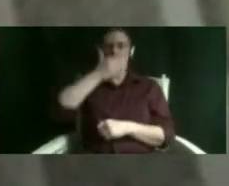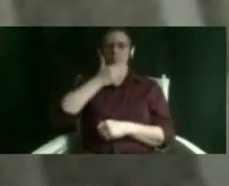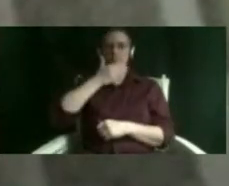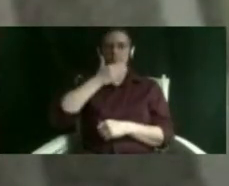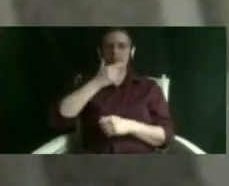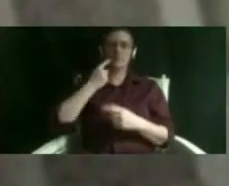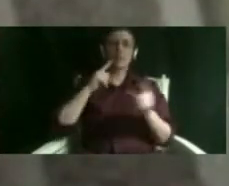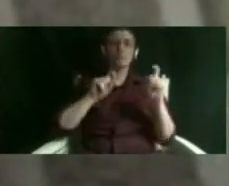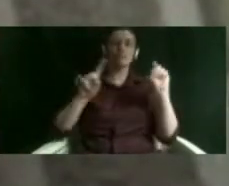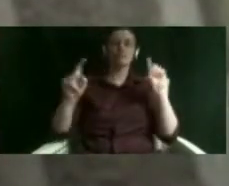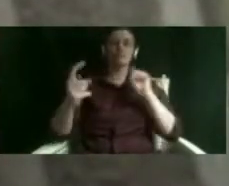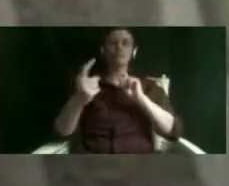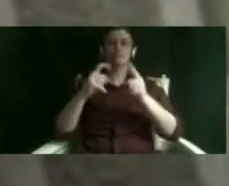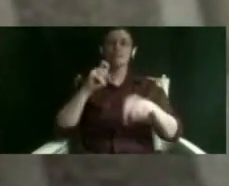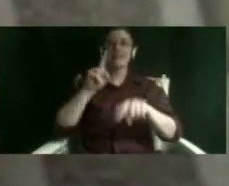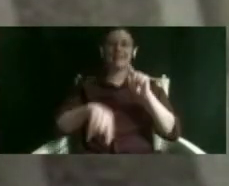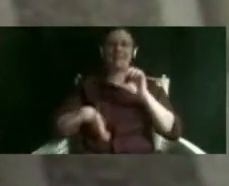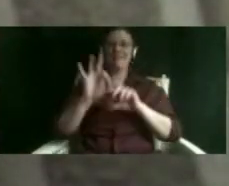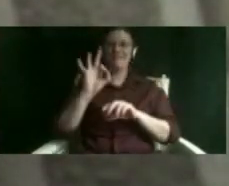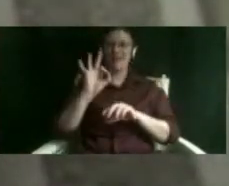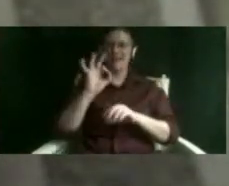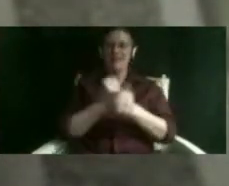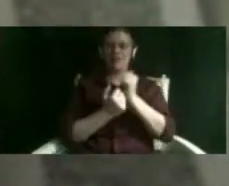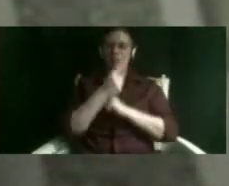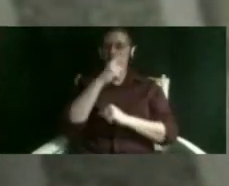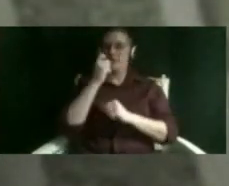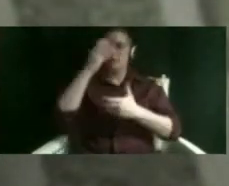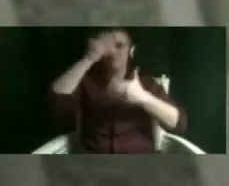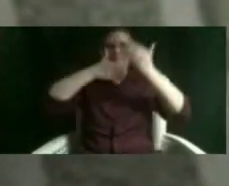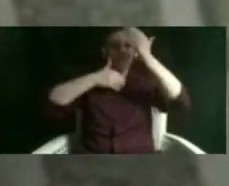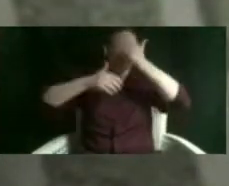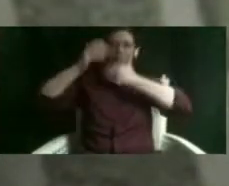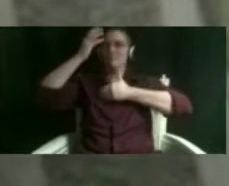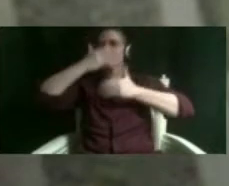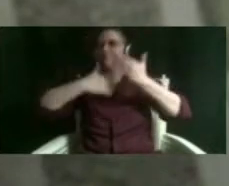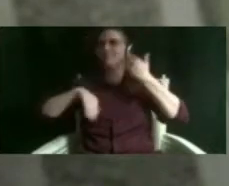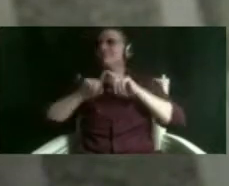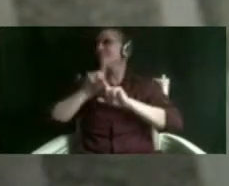what it is sometimes it's hard to find your people because you're not allowing yourself to find those